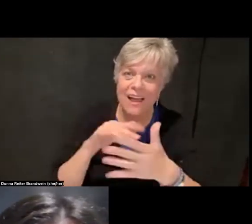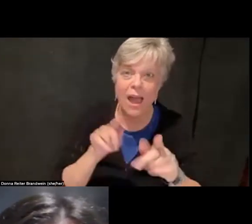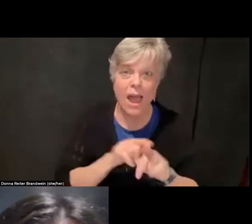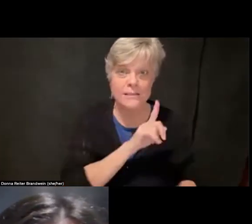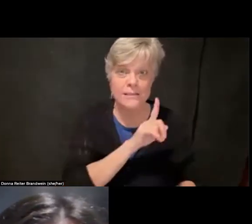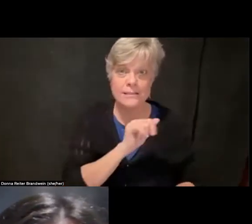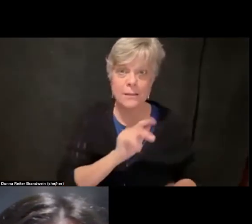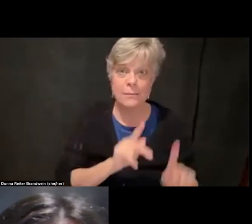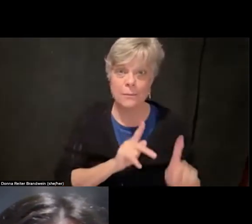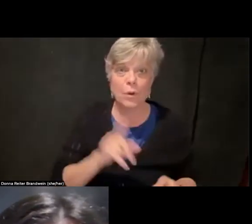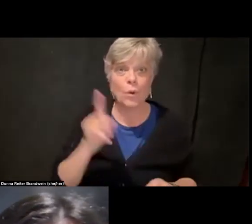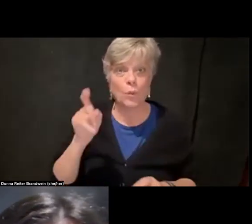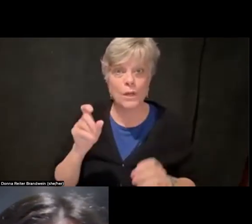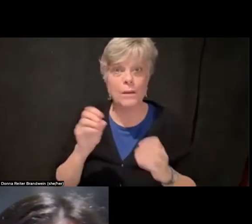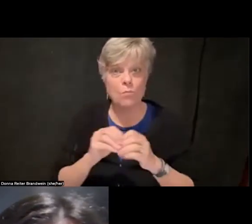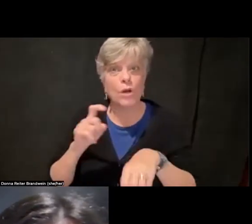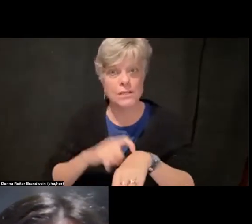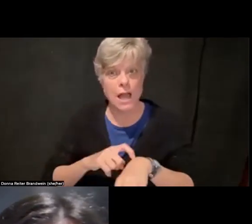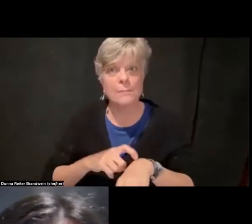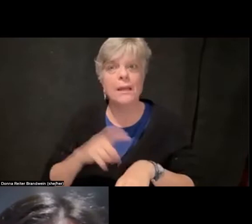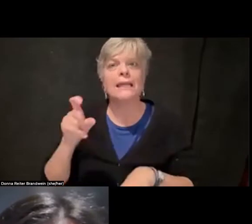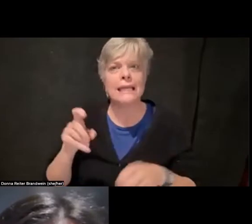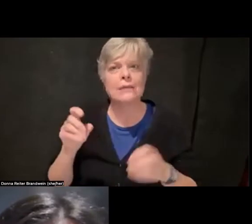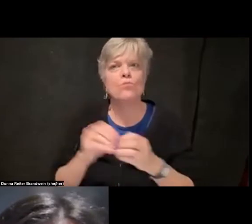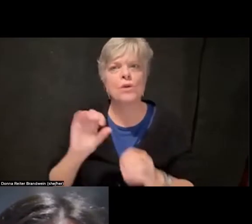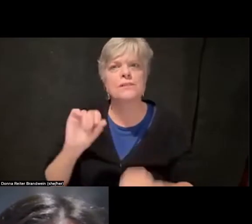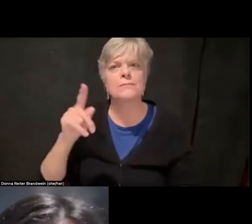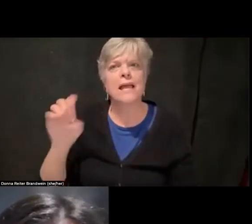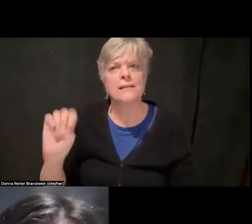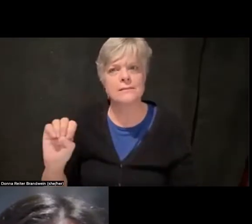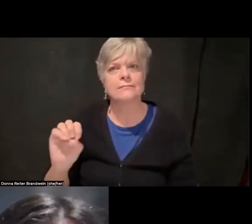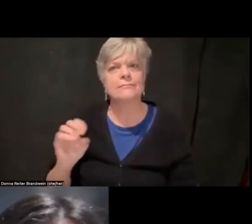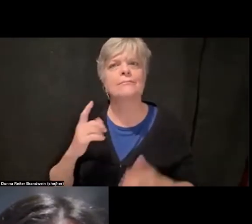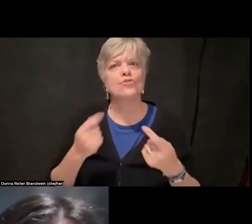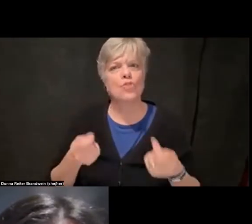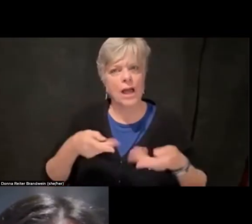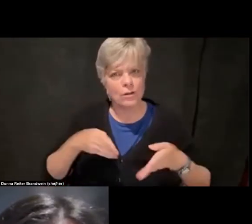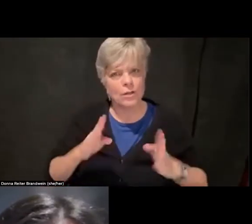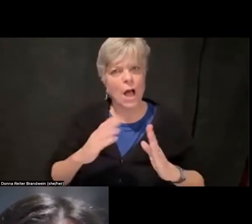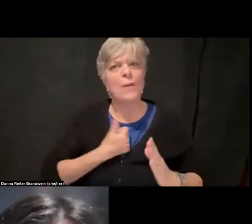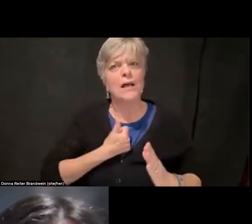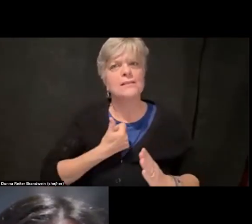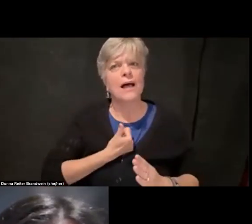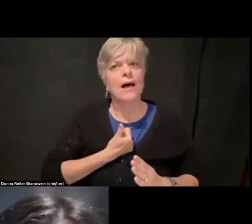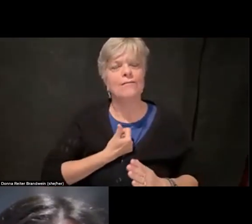we need more time and space. And so I tried to give myself some self-compassion